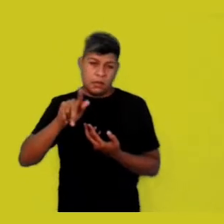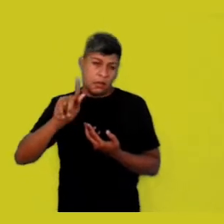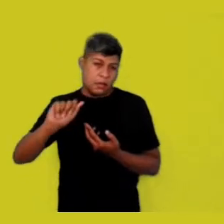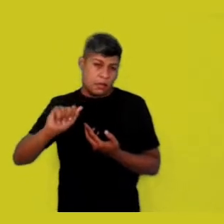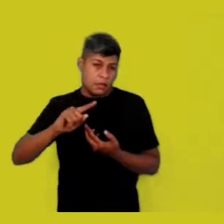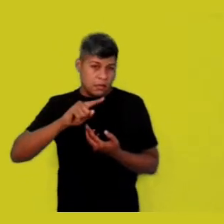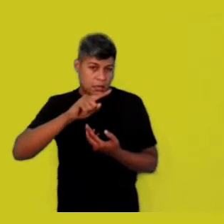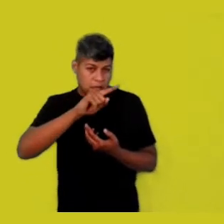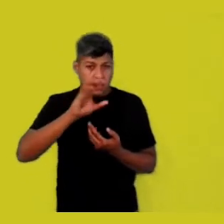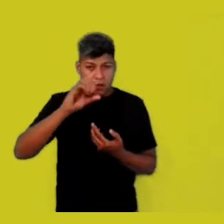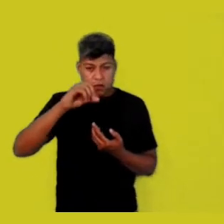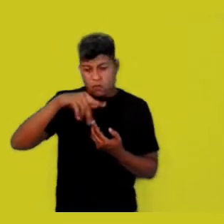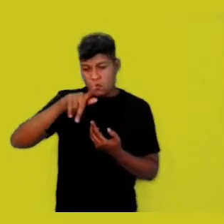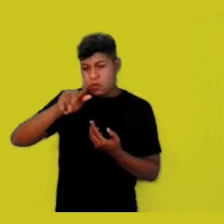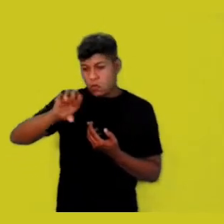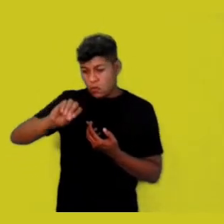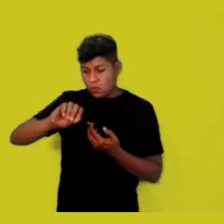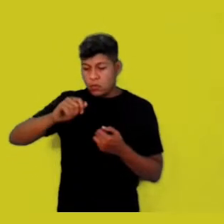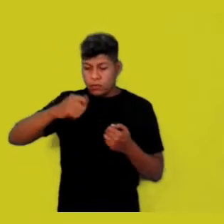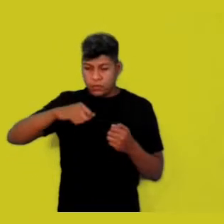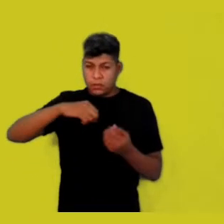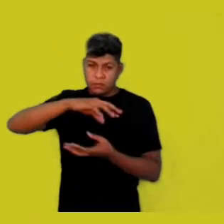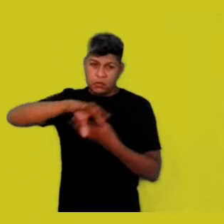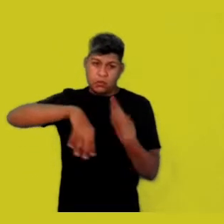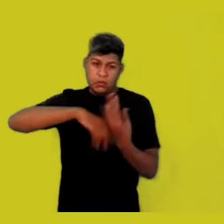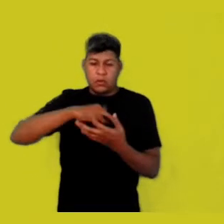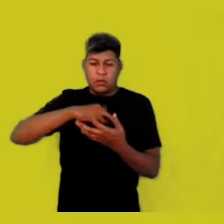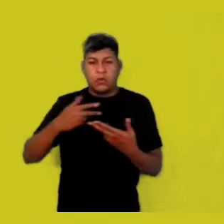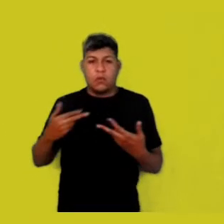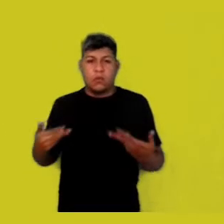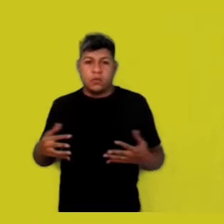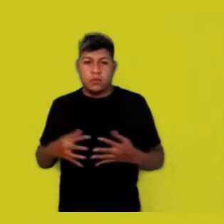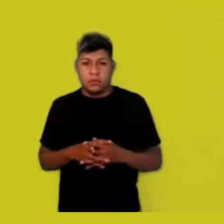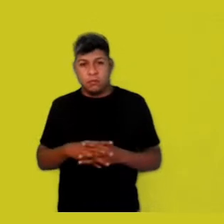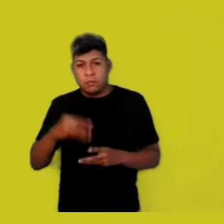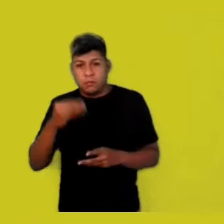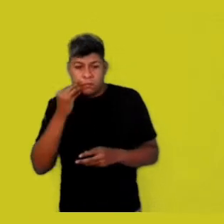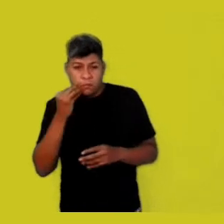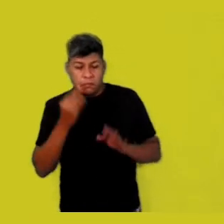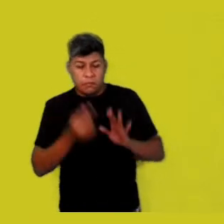I would mix these things up. Perhaps I wouldn’t present effectively,